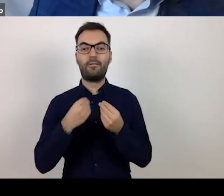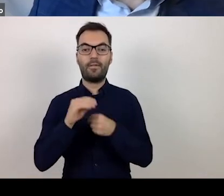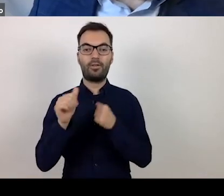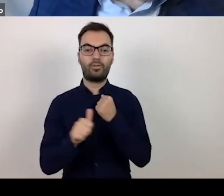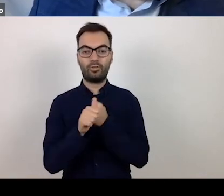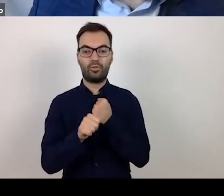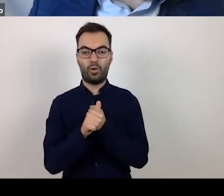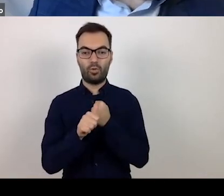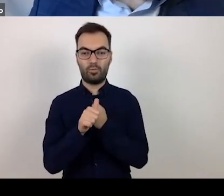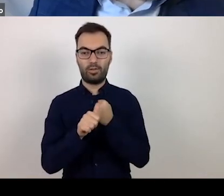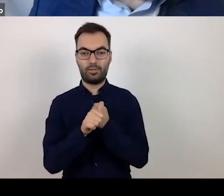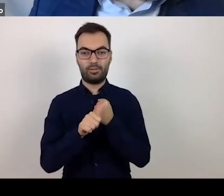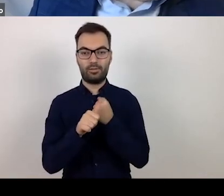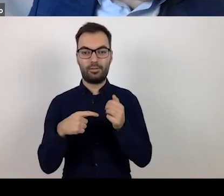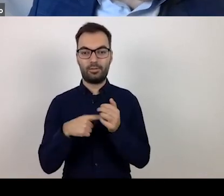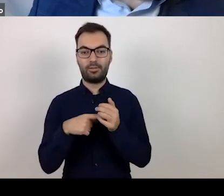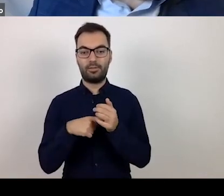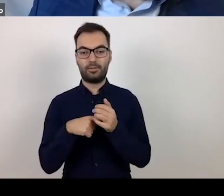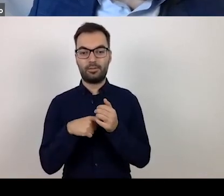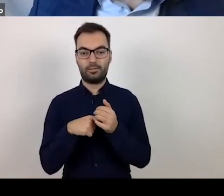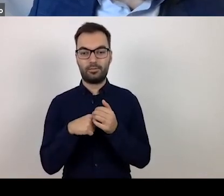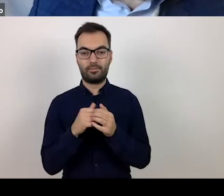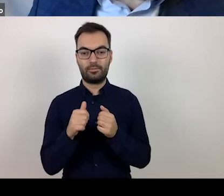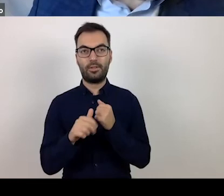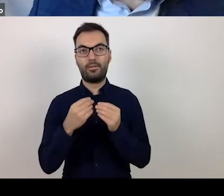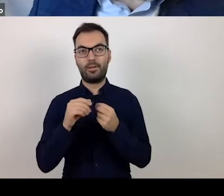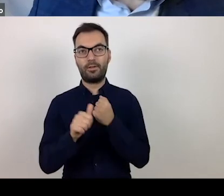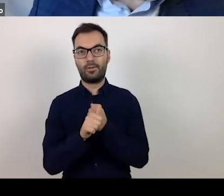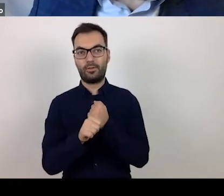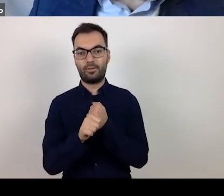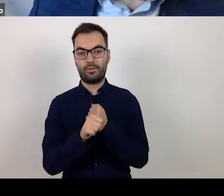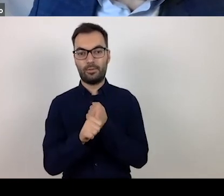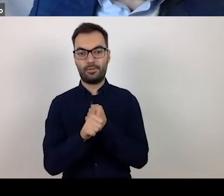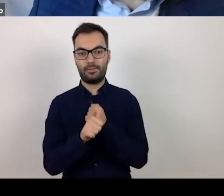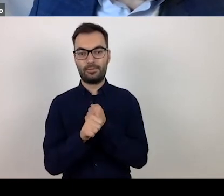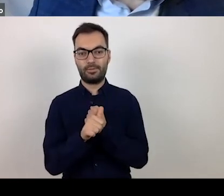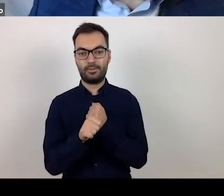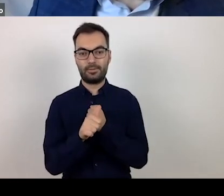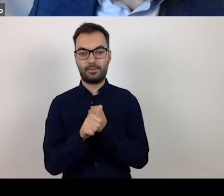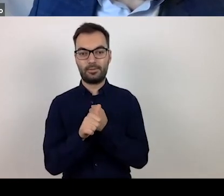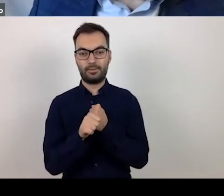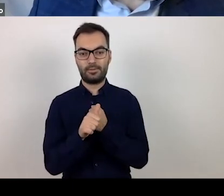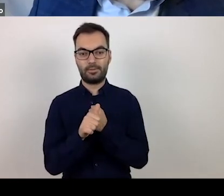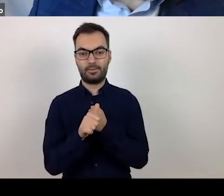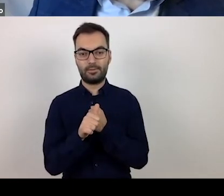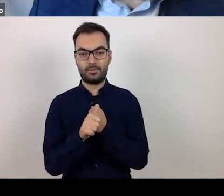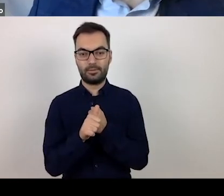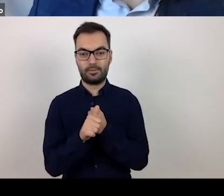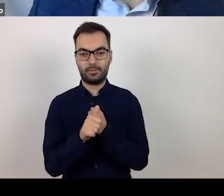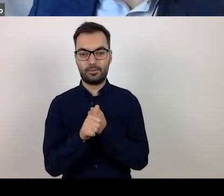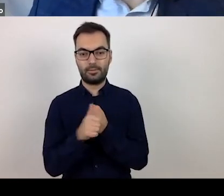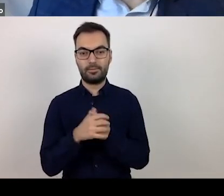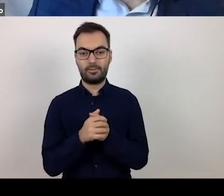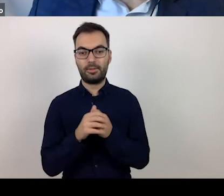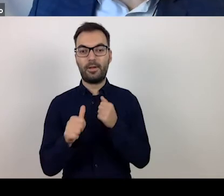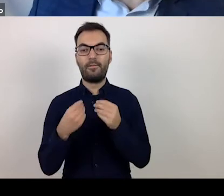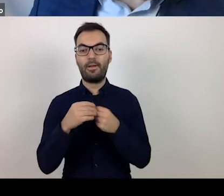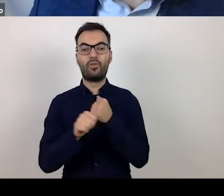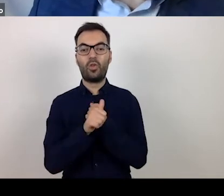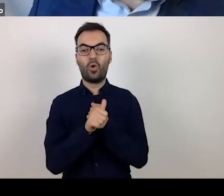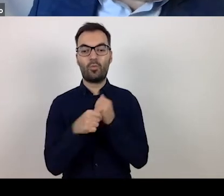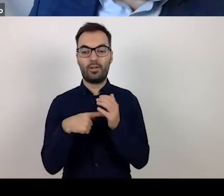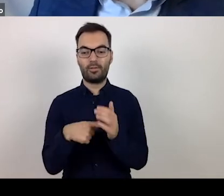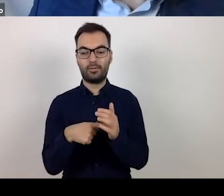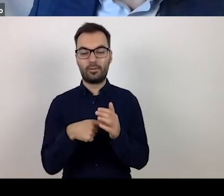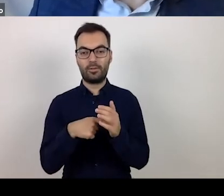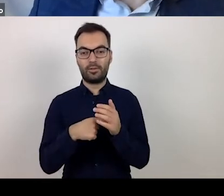which have been already presented here,